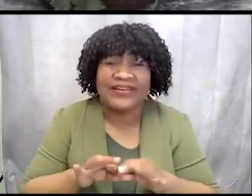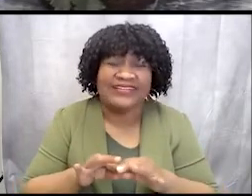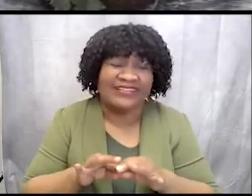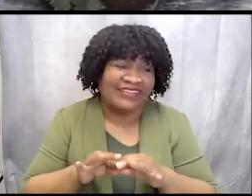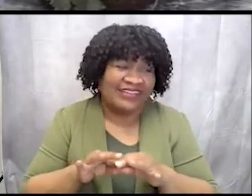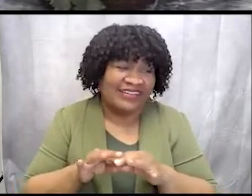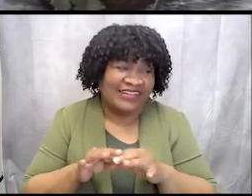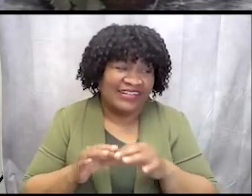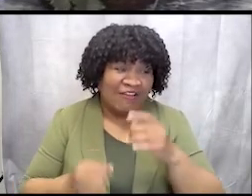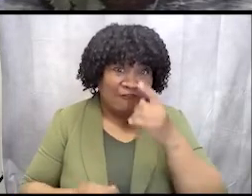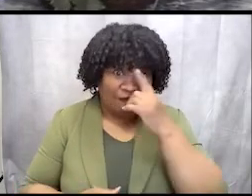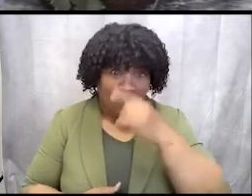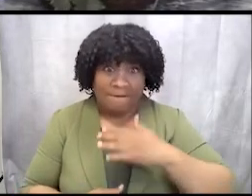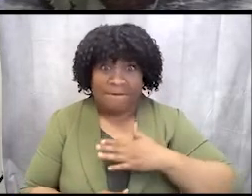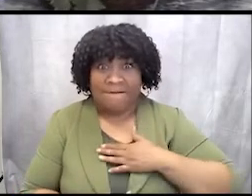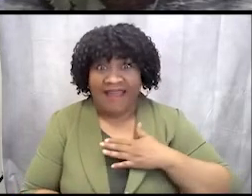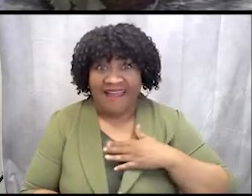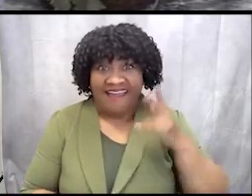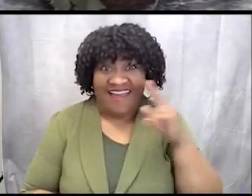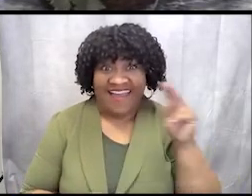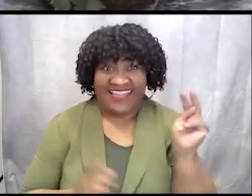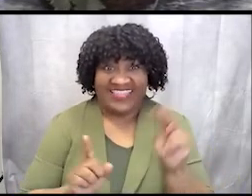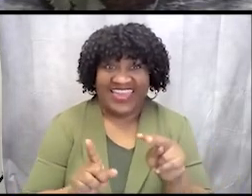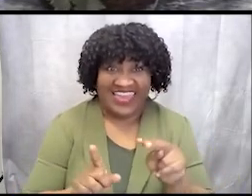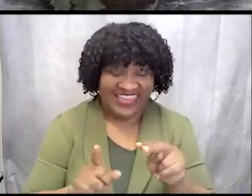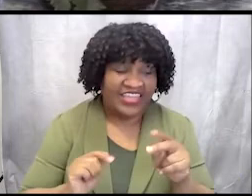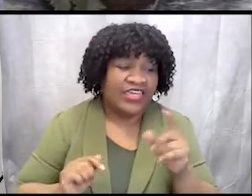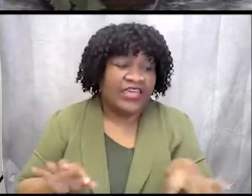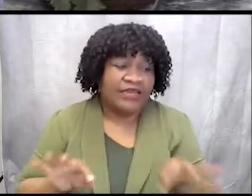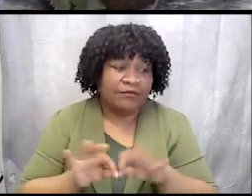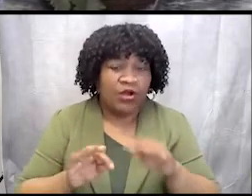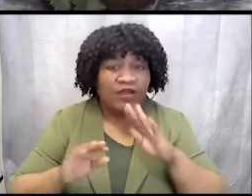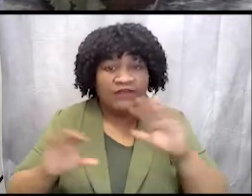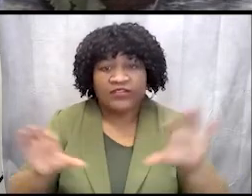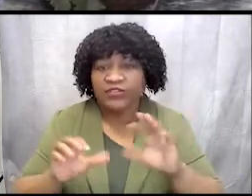at least from my lane, that we have to do all we can